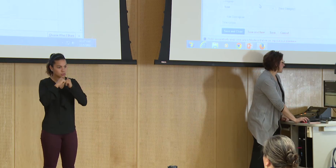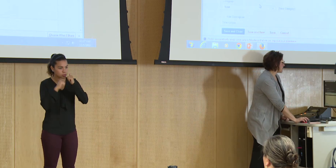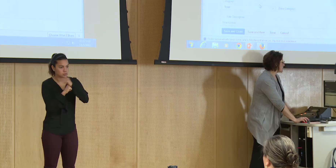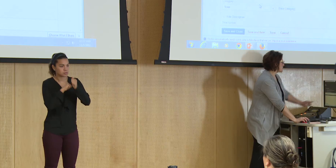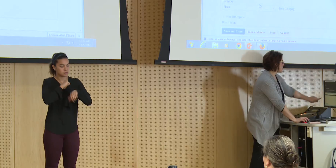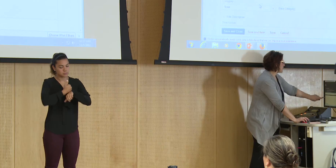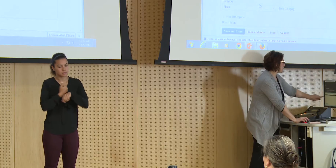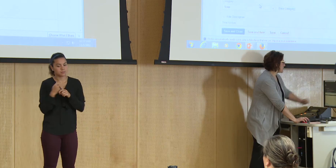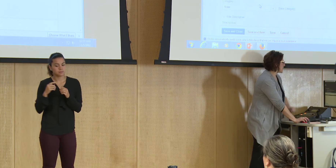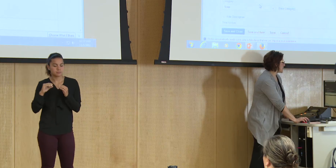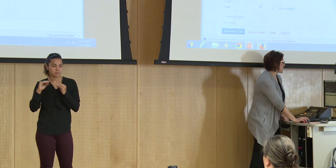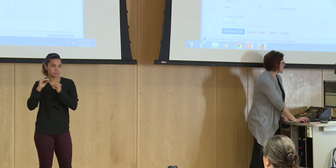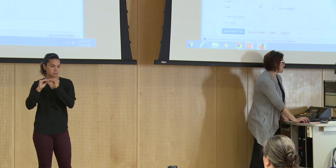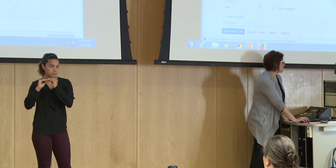So I put in my name...